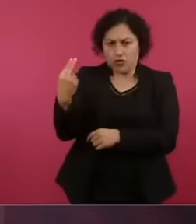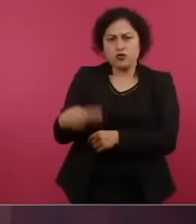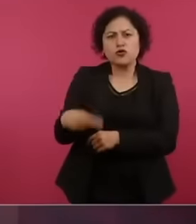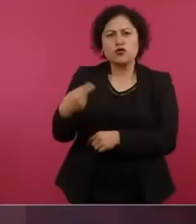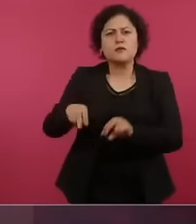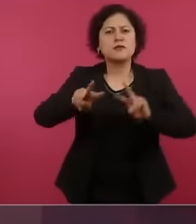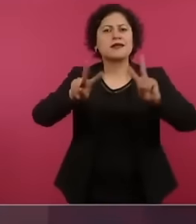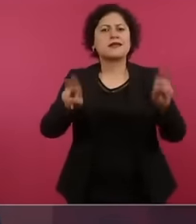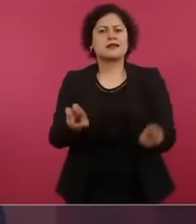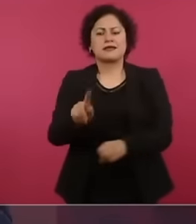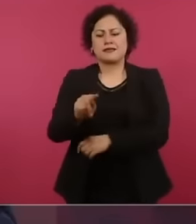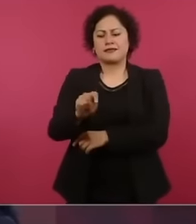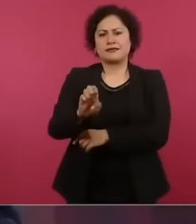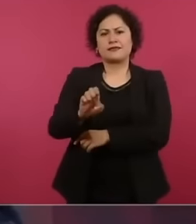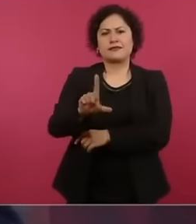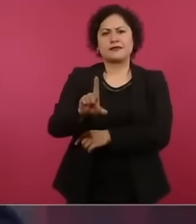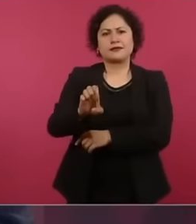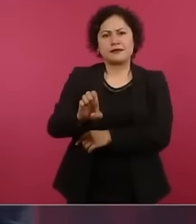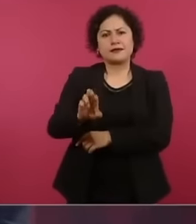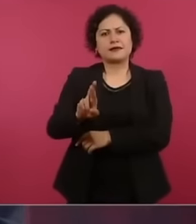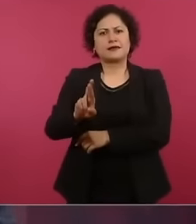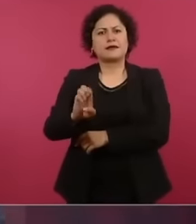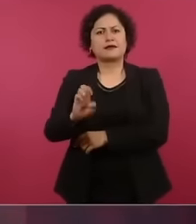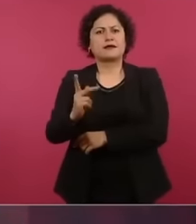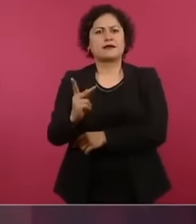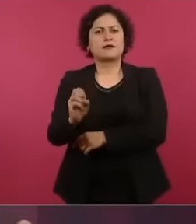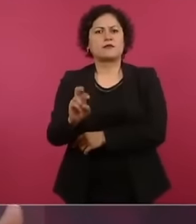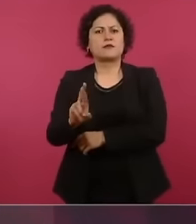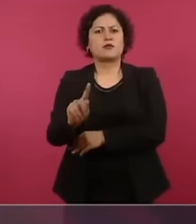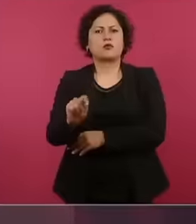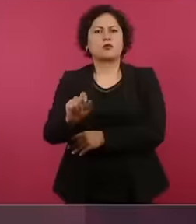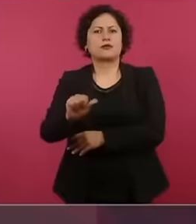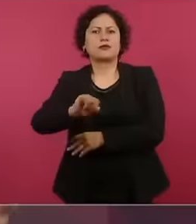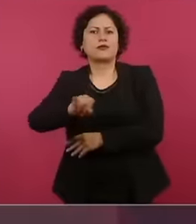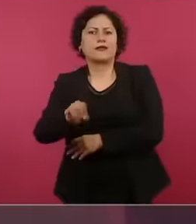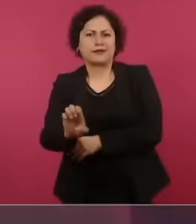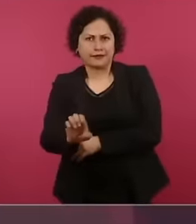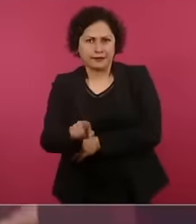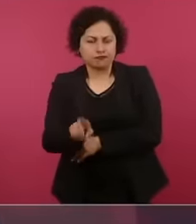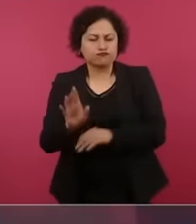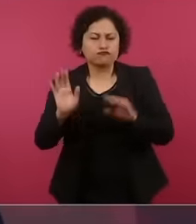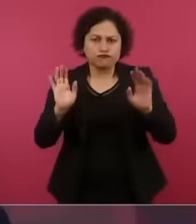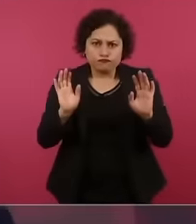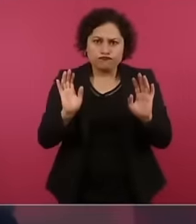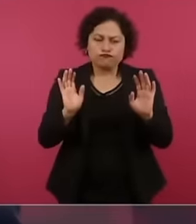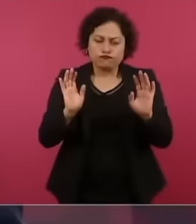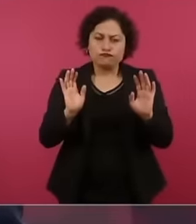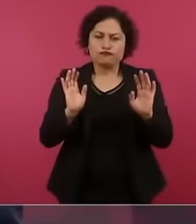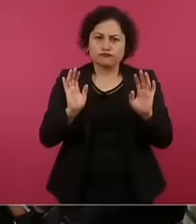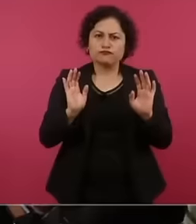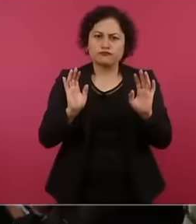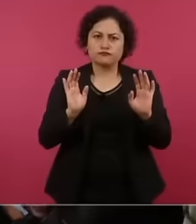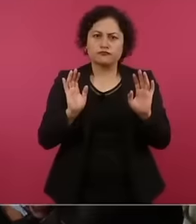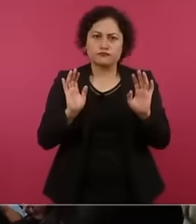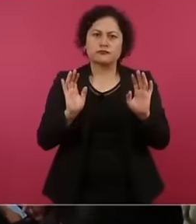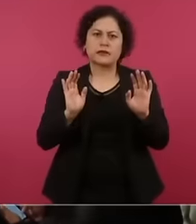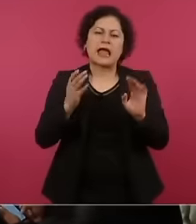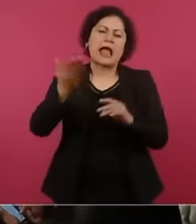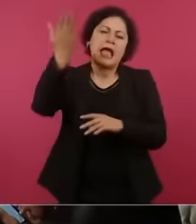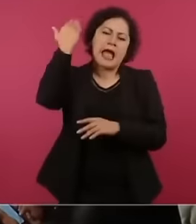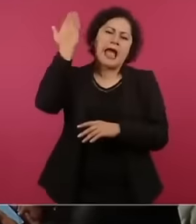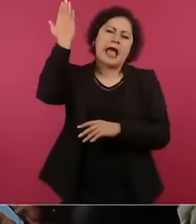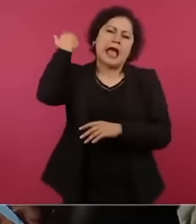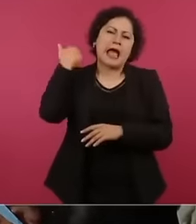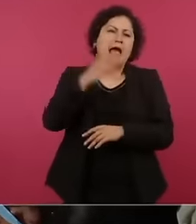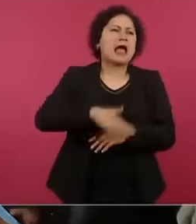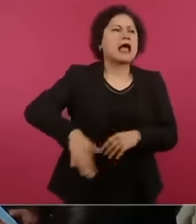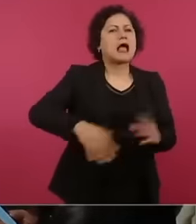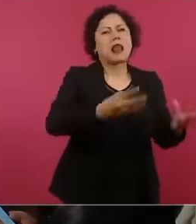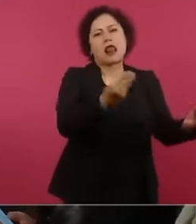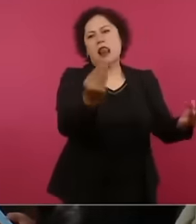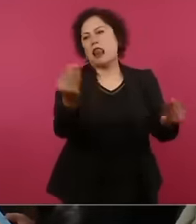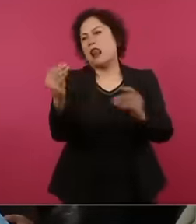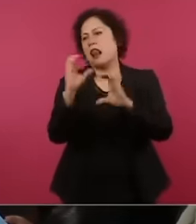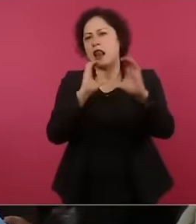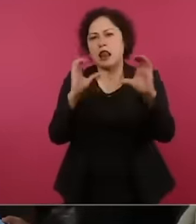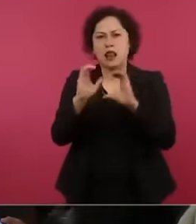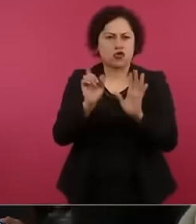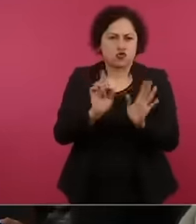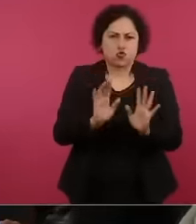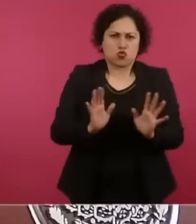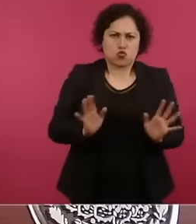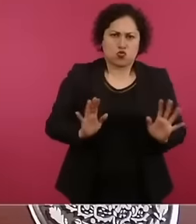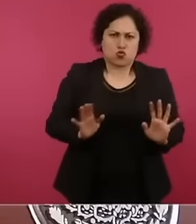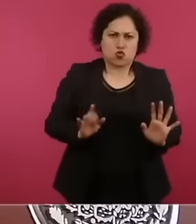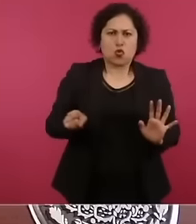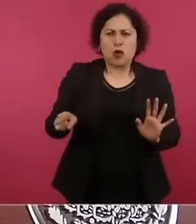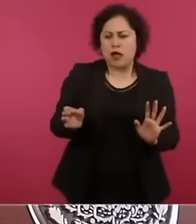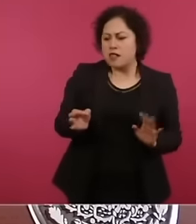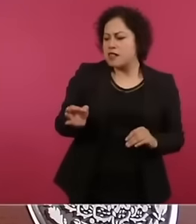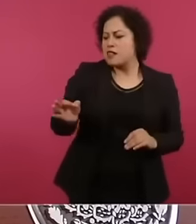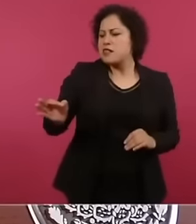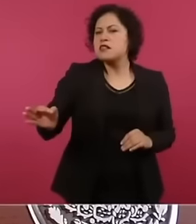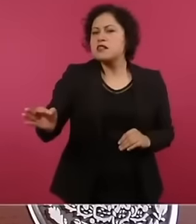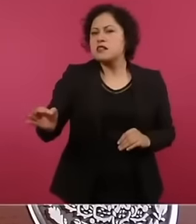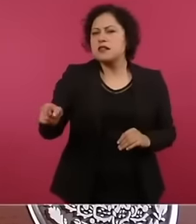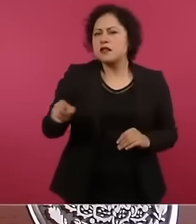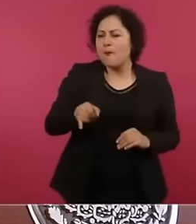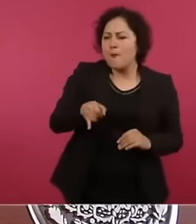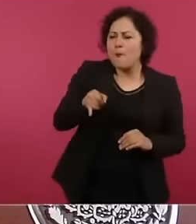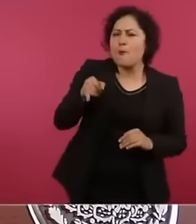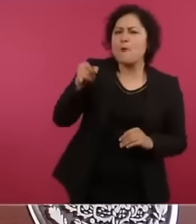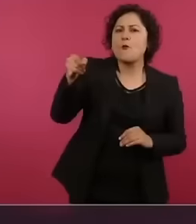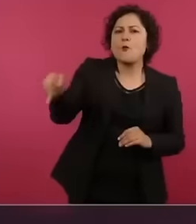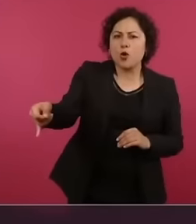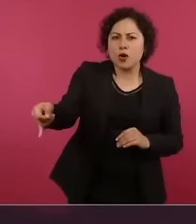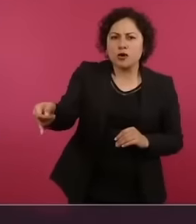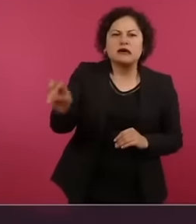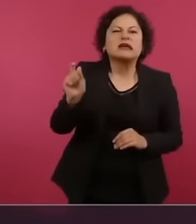when there were not many communications, there were no roads, so the radio played a very